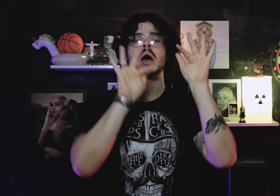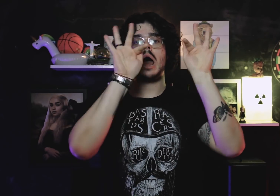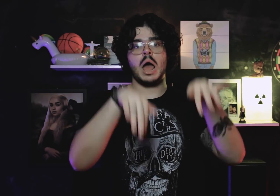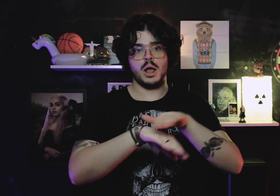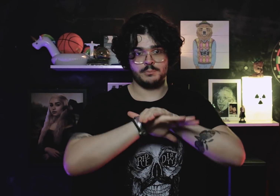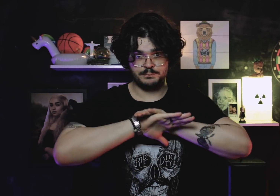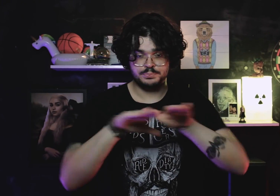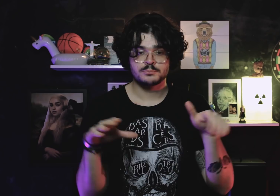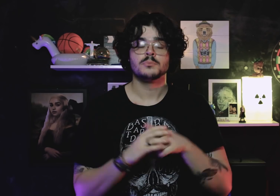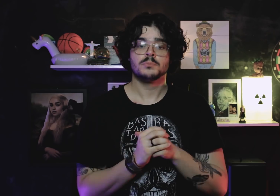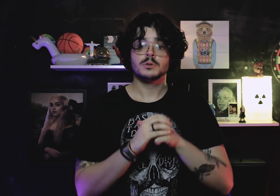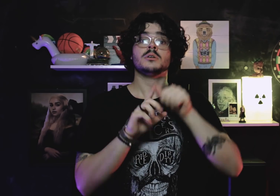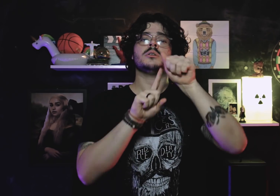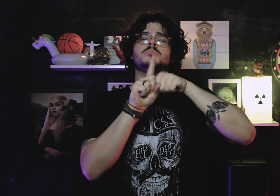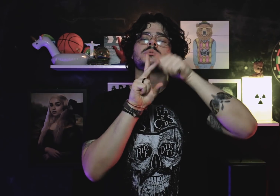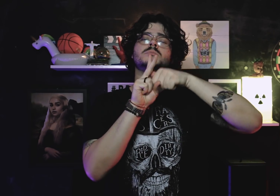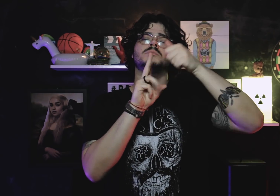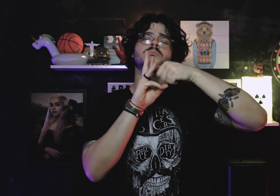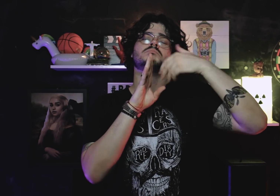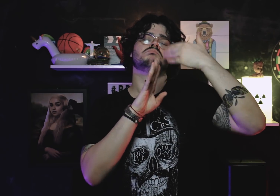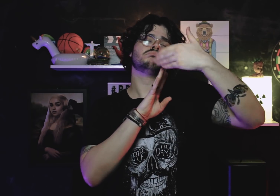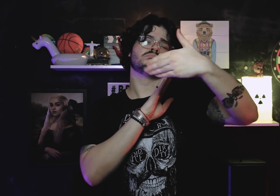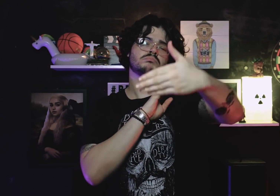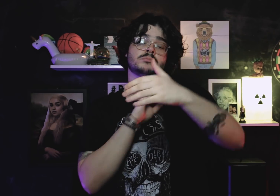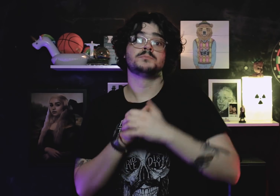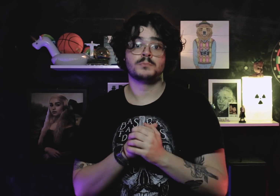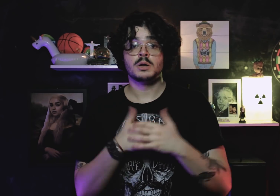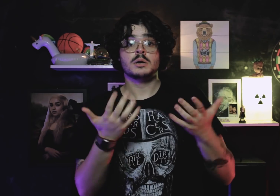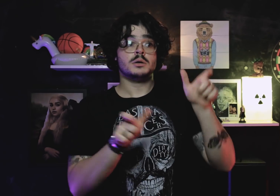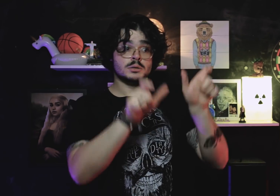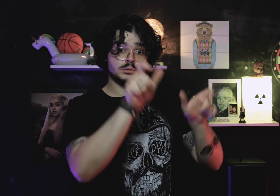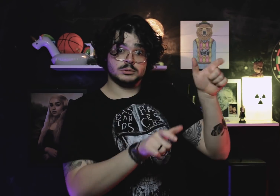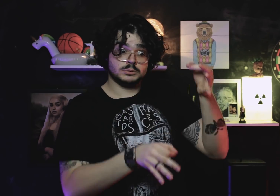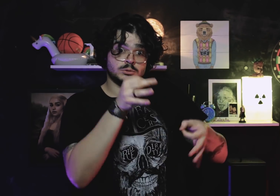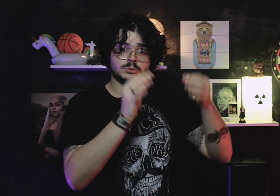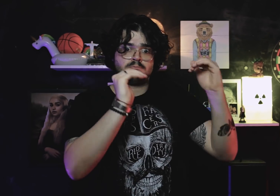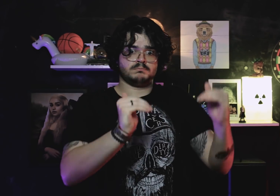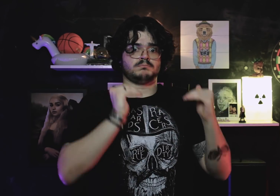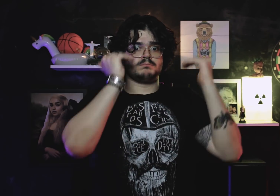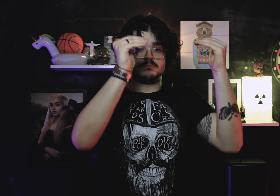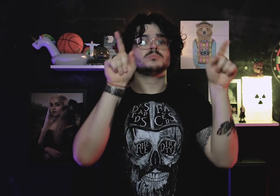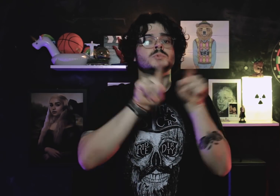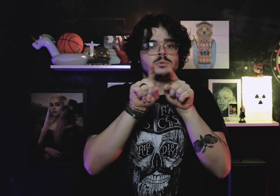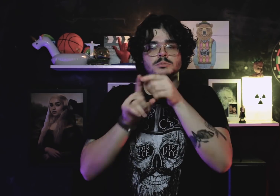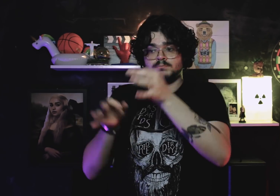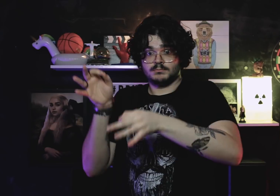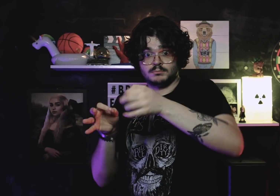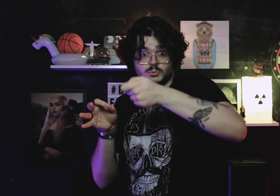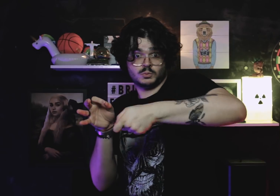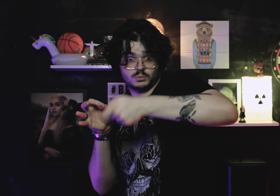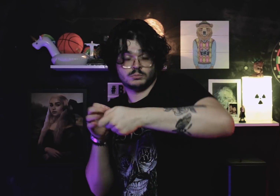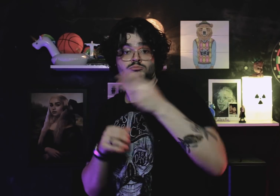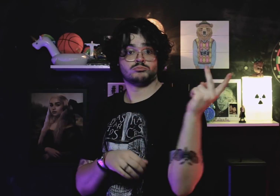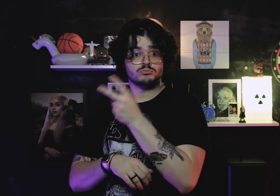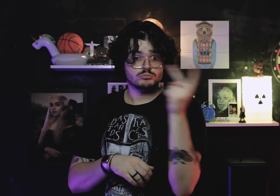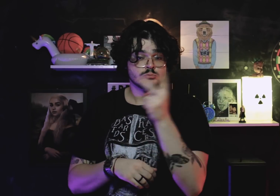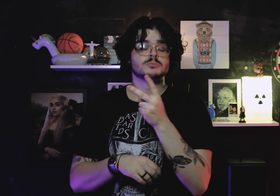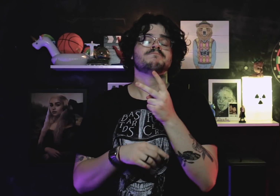A few months later, magistrates and judges